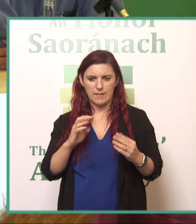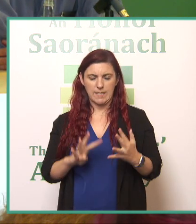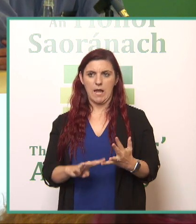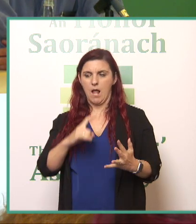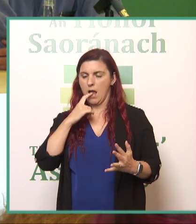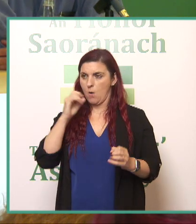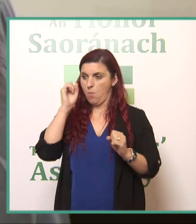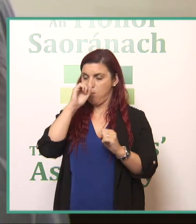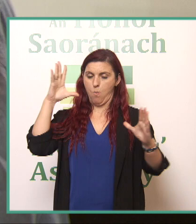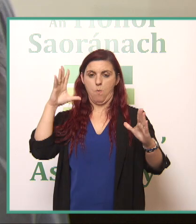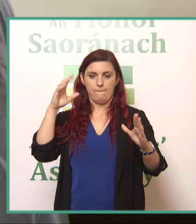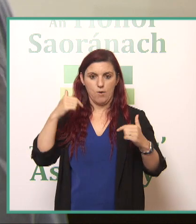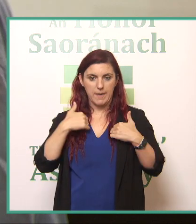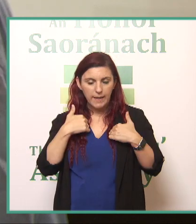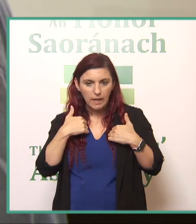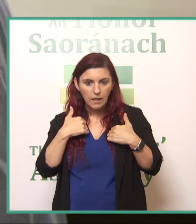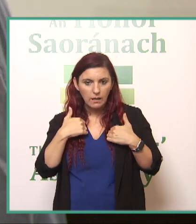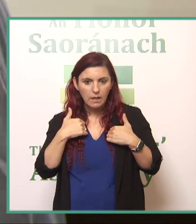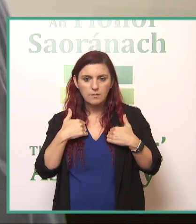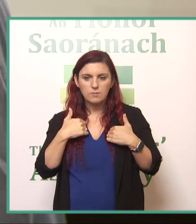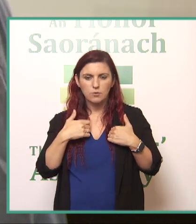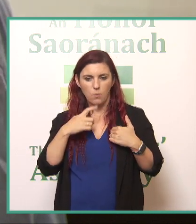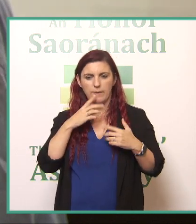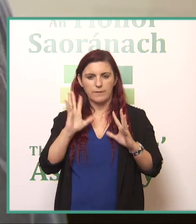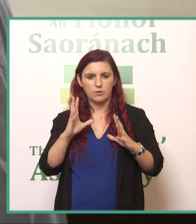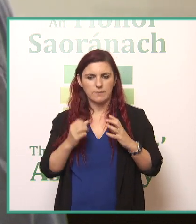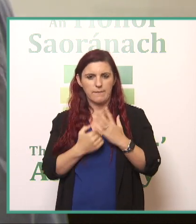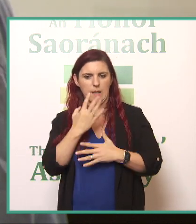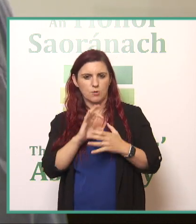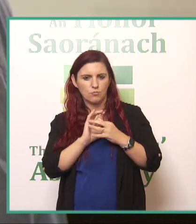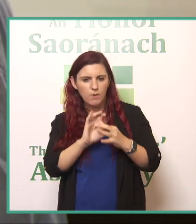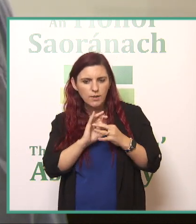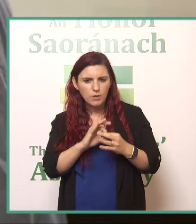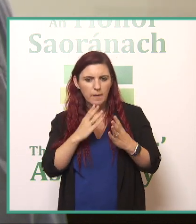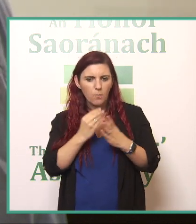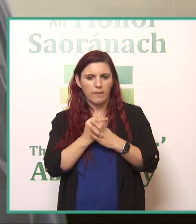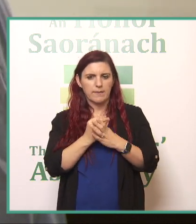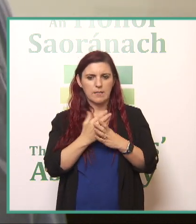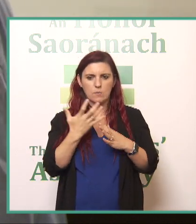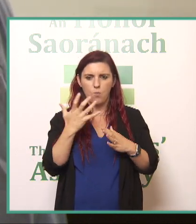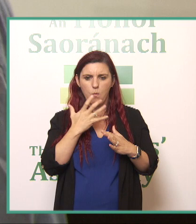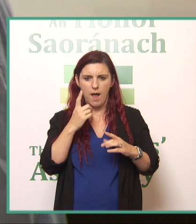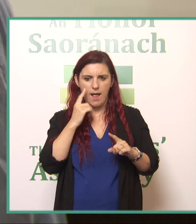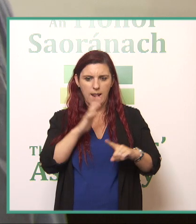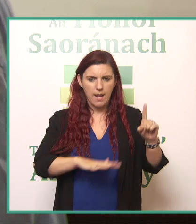uh once I developed a a relationship with this piece of Wildland and the the two biggest things